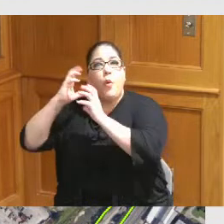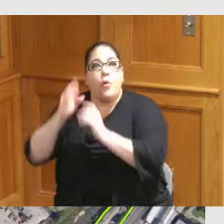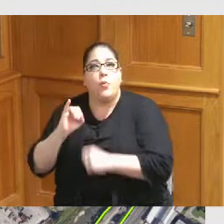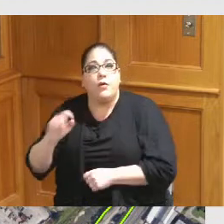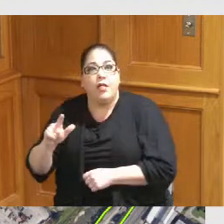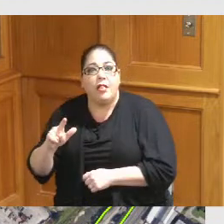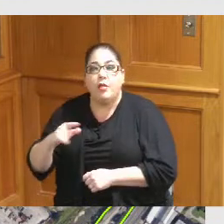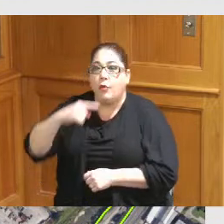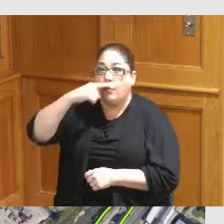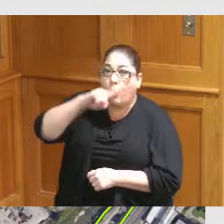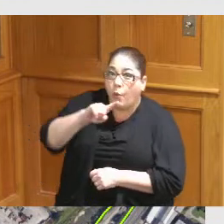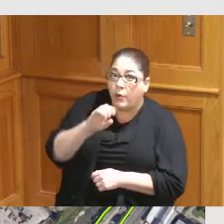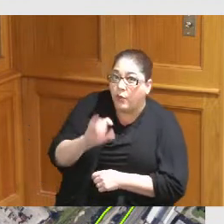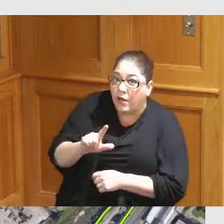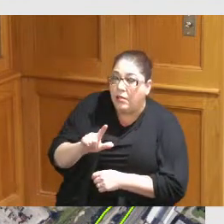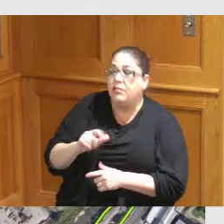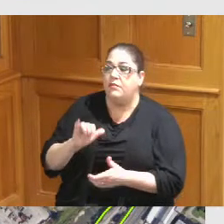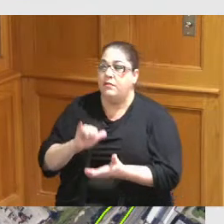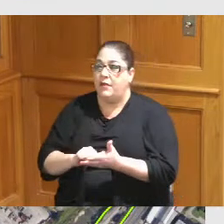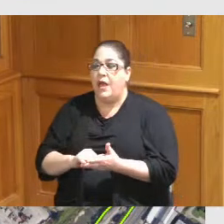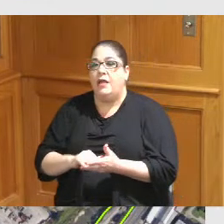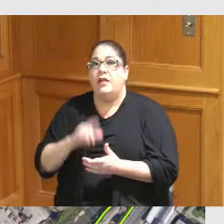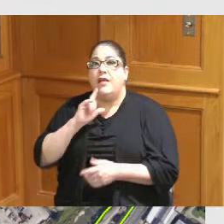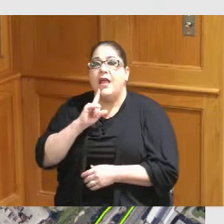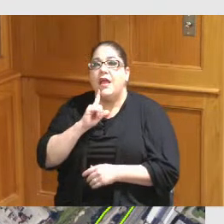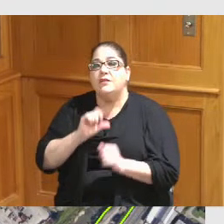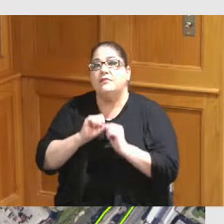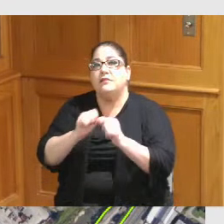and they support the global Trend towards sustainable Source Products